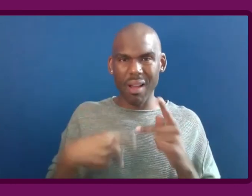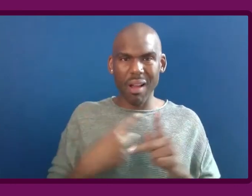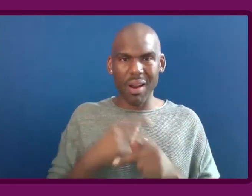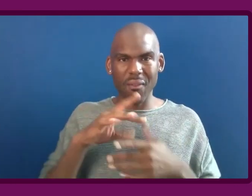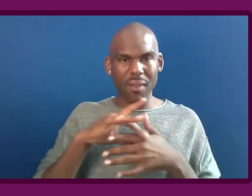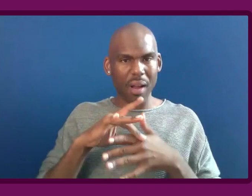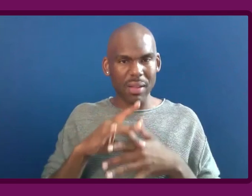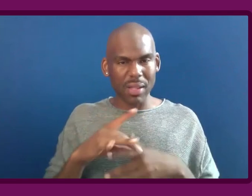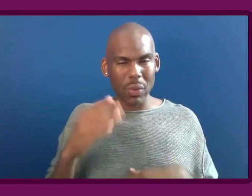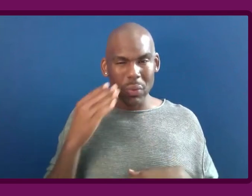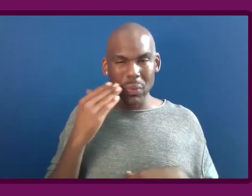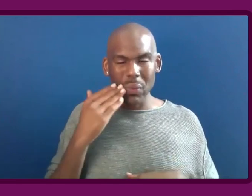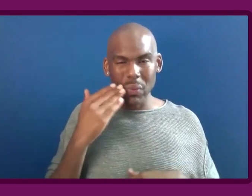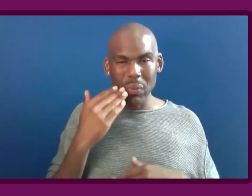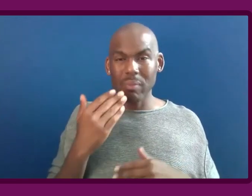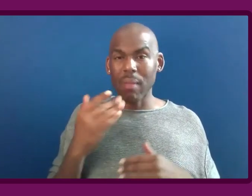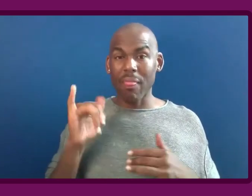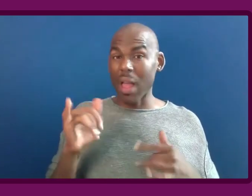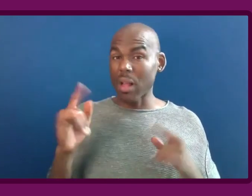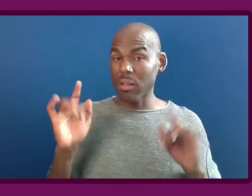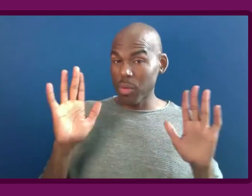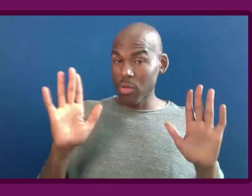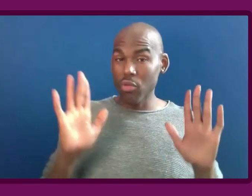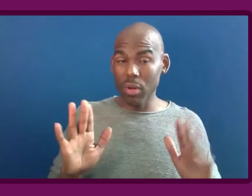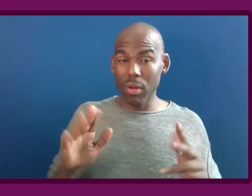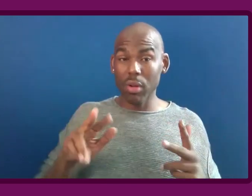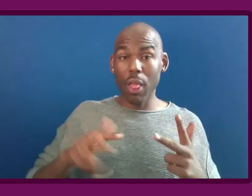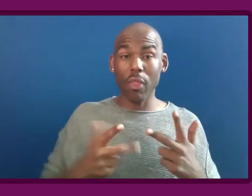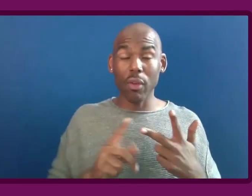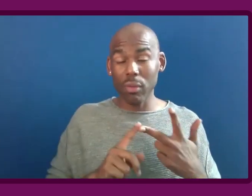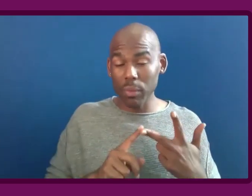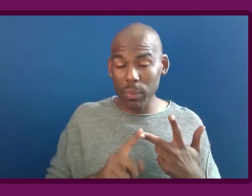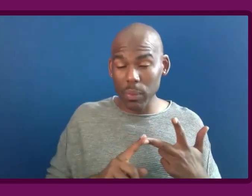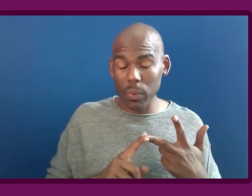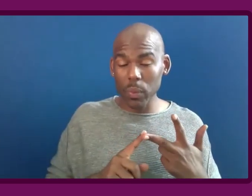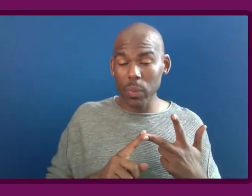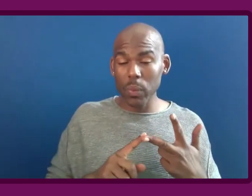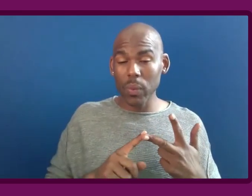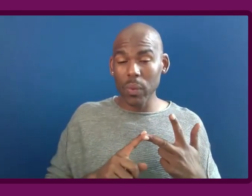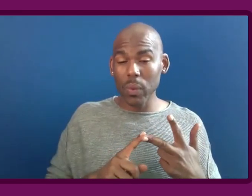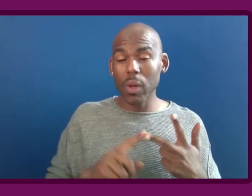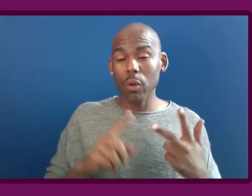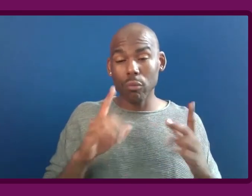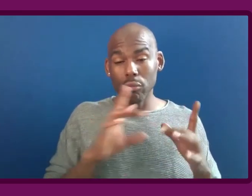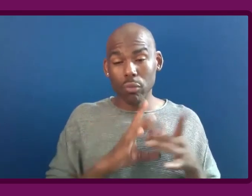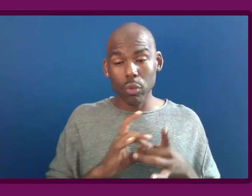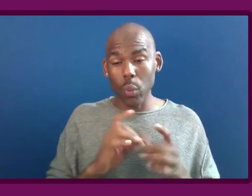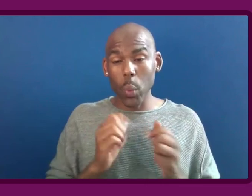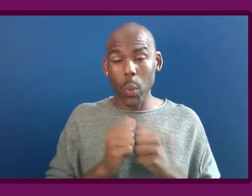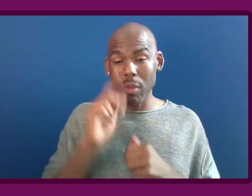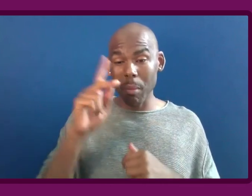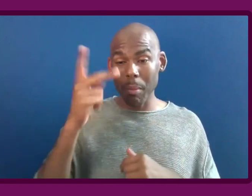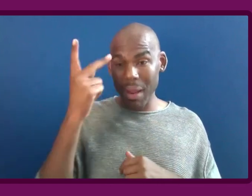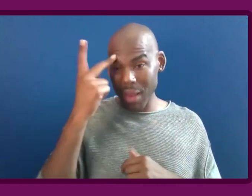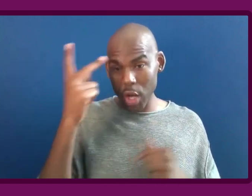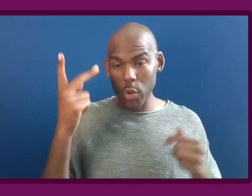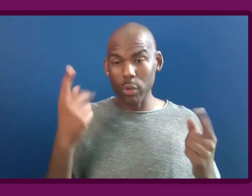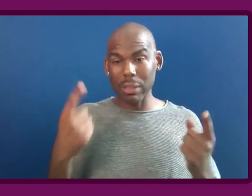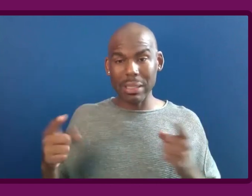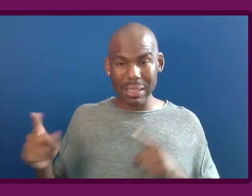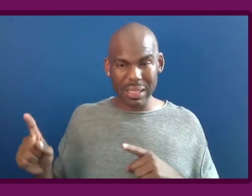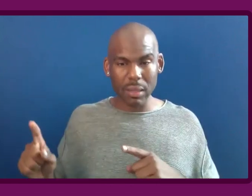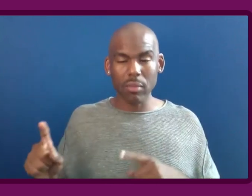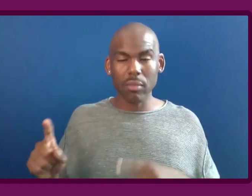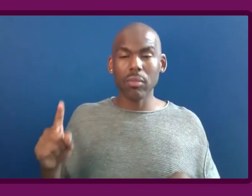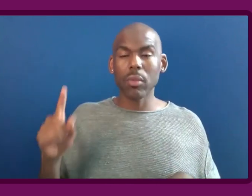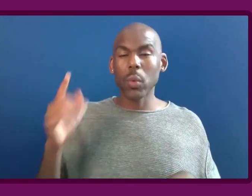designed to prevent violence for women, but it didn't include disability and it didn't include